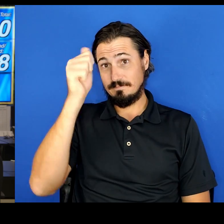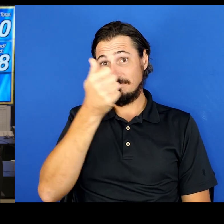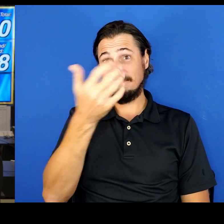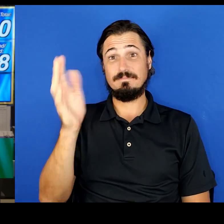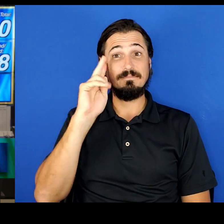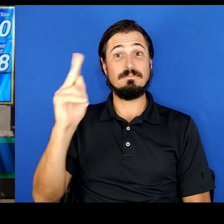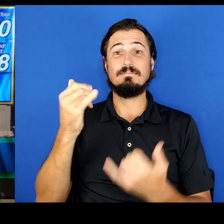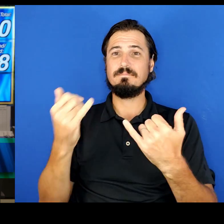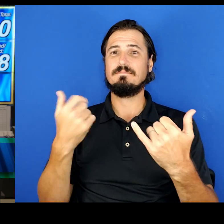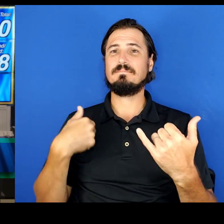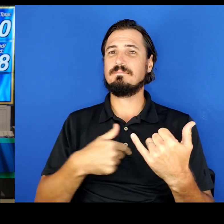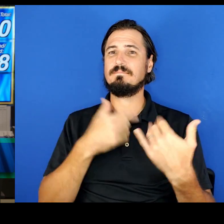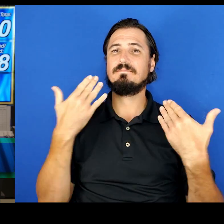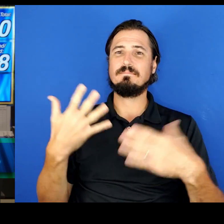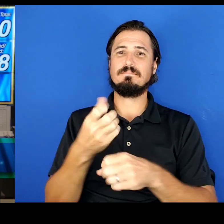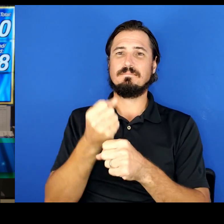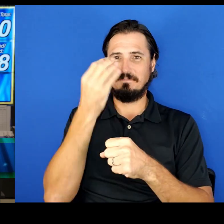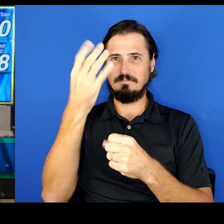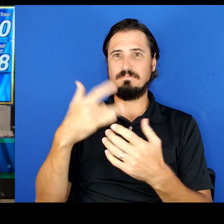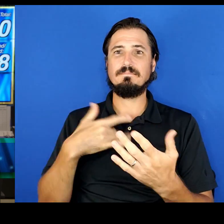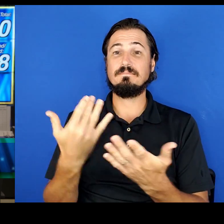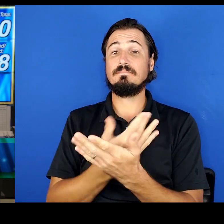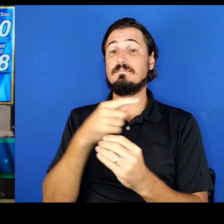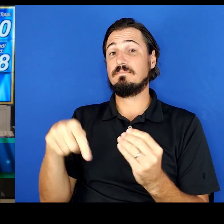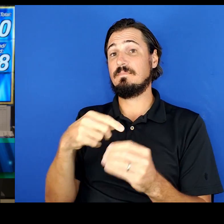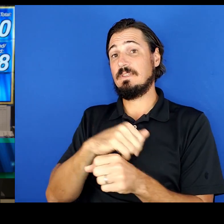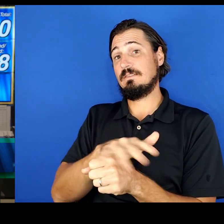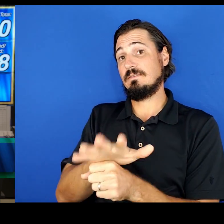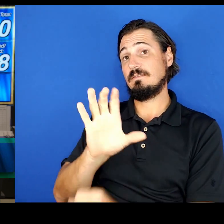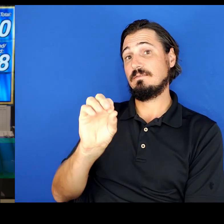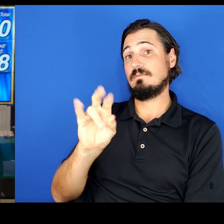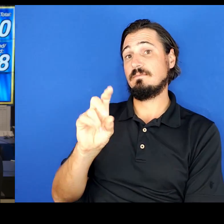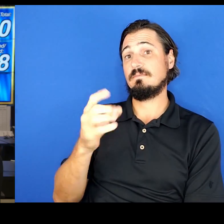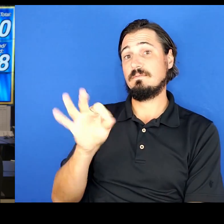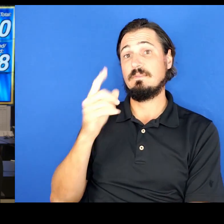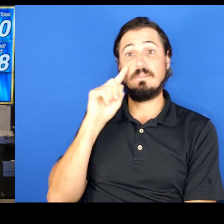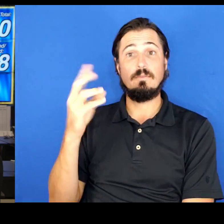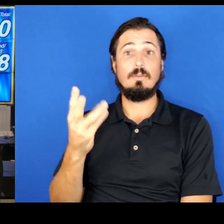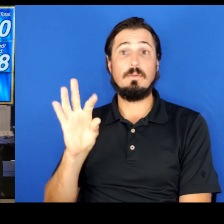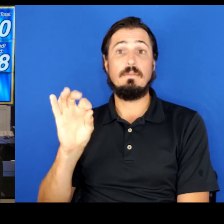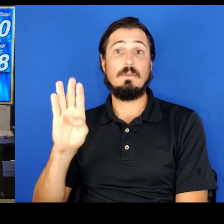Aloha Kaua‘i. Here is our COVID-19 briefing from Team Kaua‘i for Wednesday, February 10